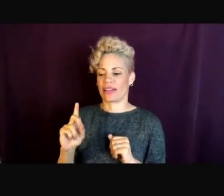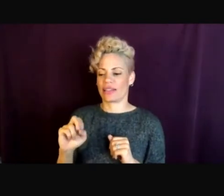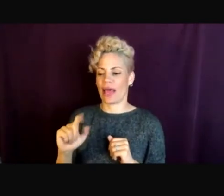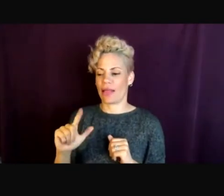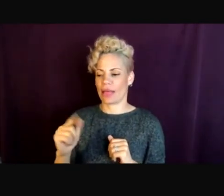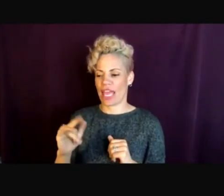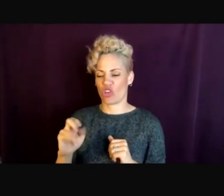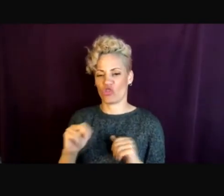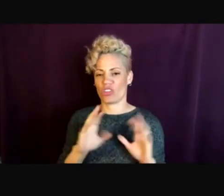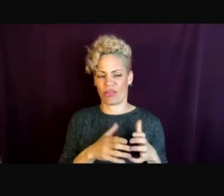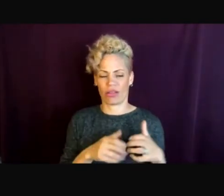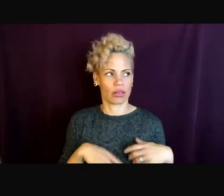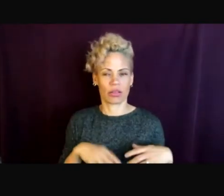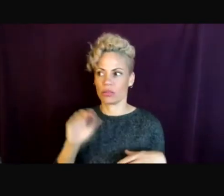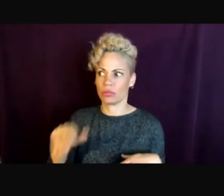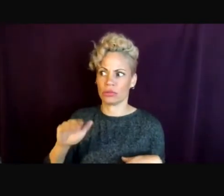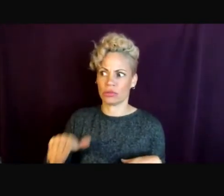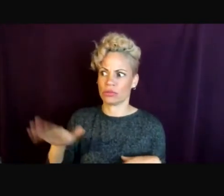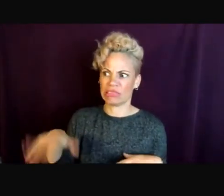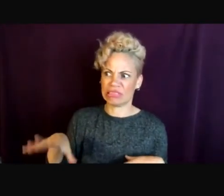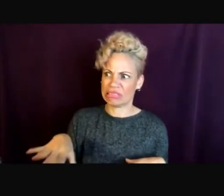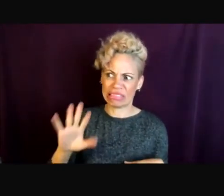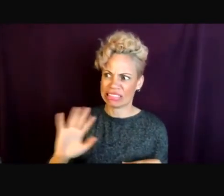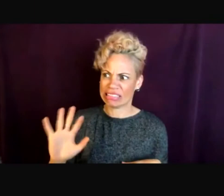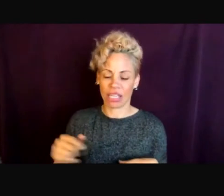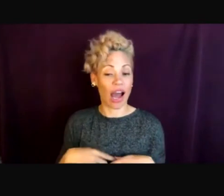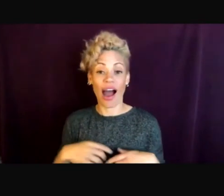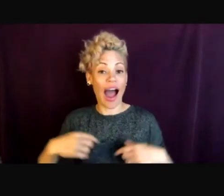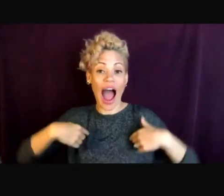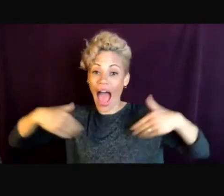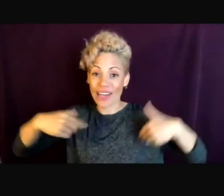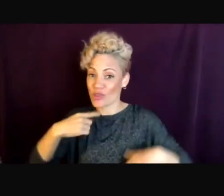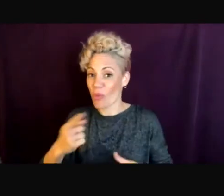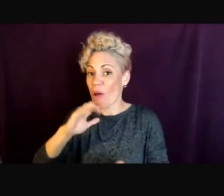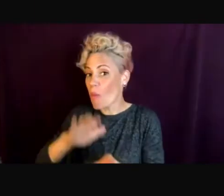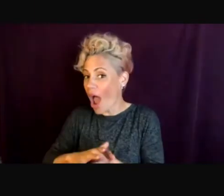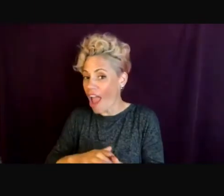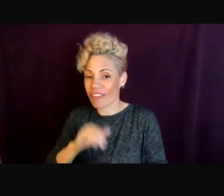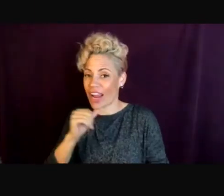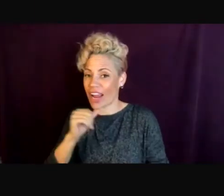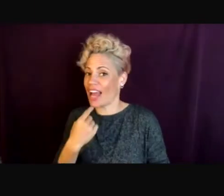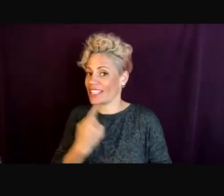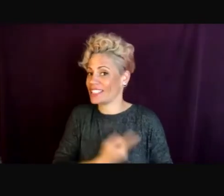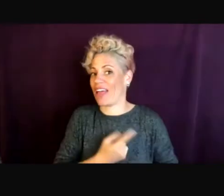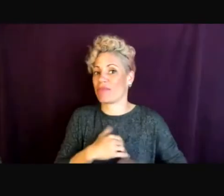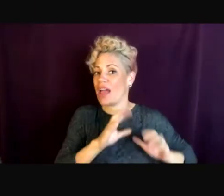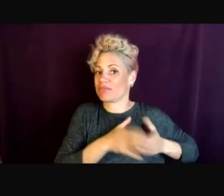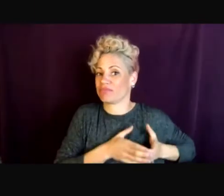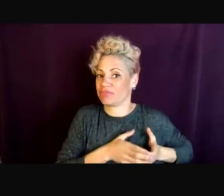I hadn't told my wife or the delegation I was gonna do this. I just was determined to do it.